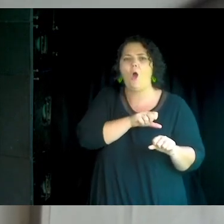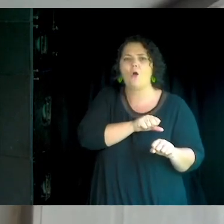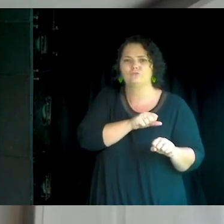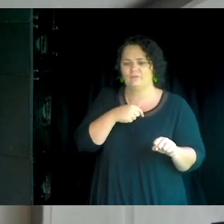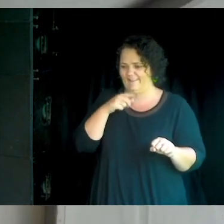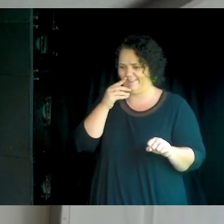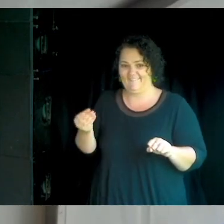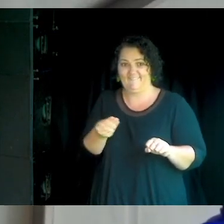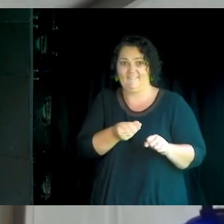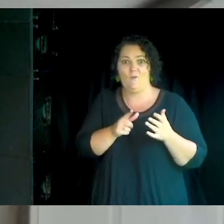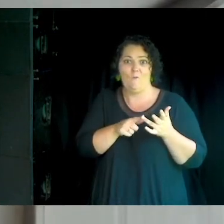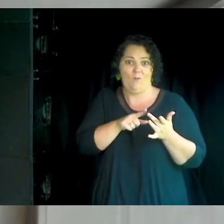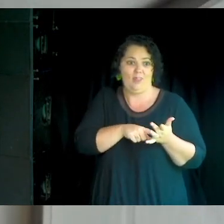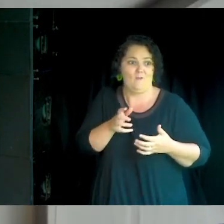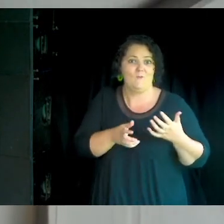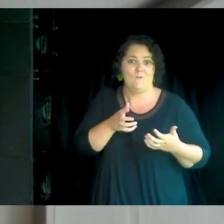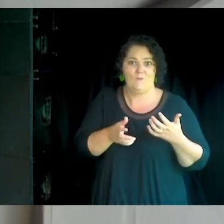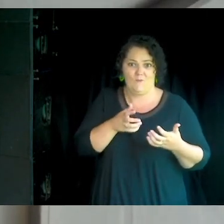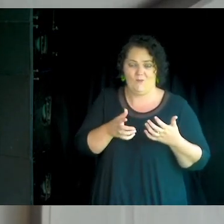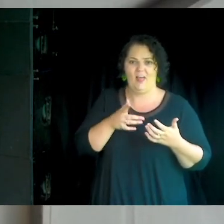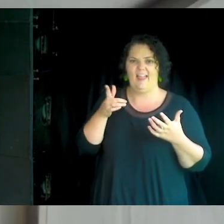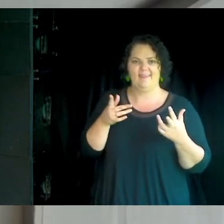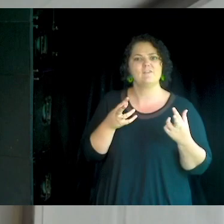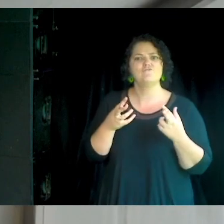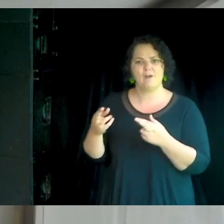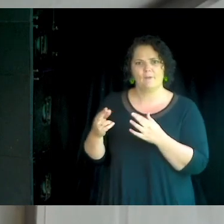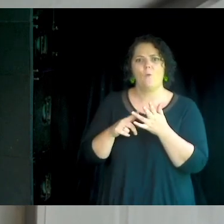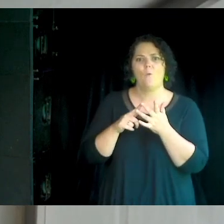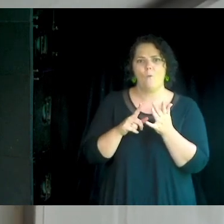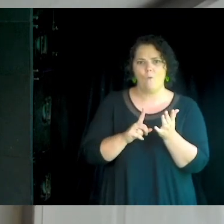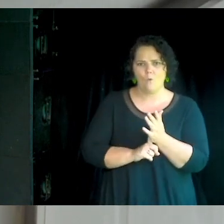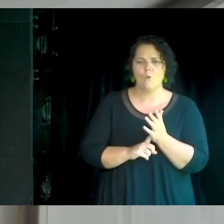your eggs so it is a crab oil it's crustacean oil they are really really good when you stir